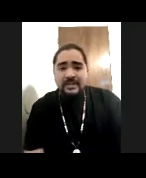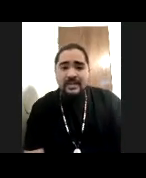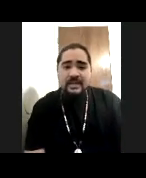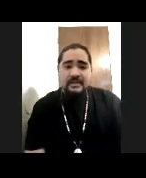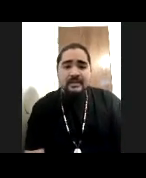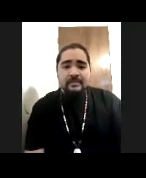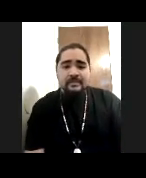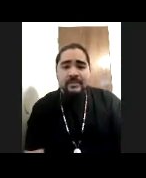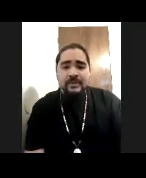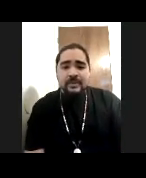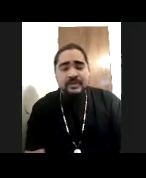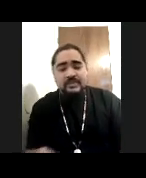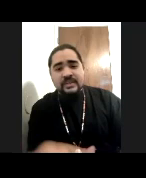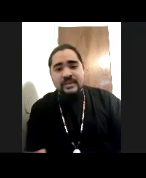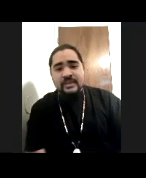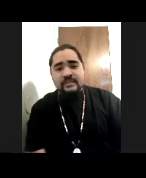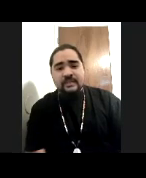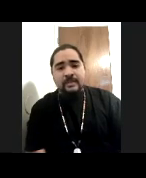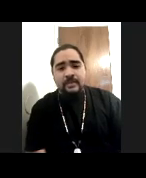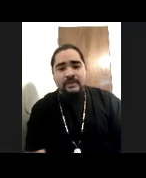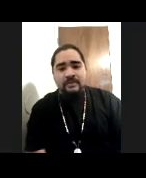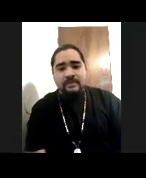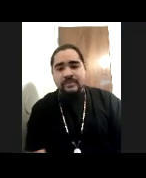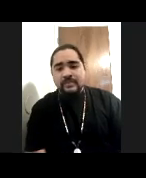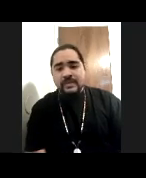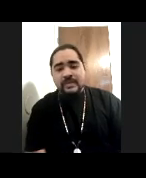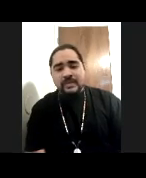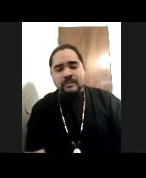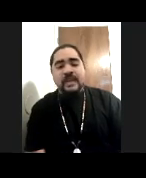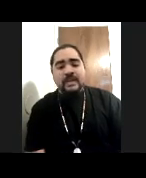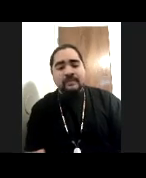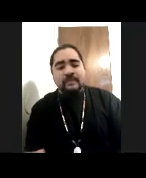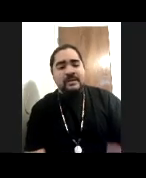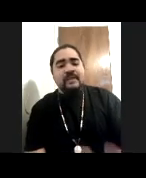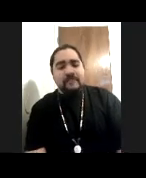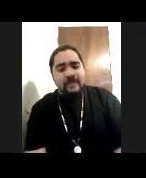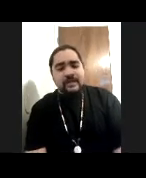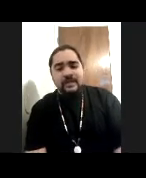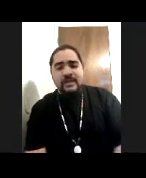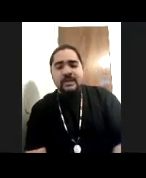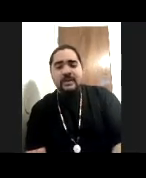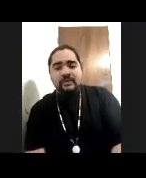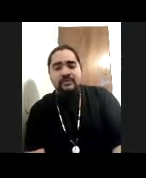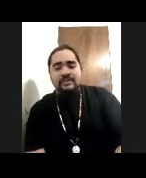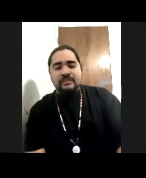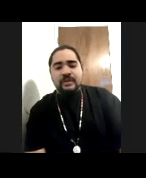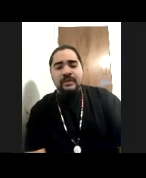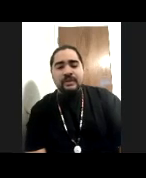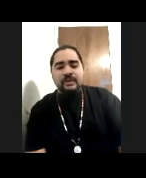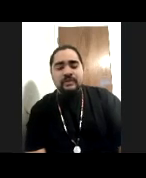And, you know, it's it's very important, especially when we were I come from a Native American culture. That's what that's what